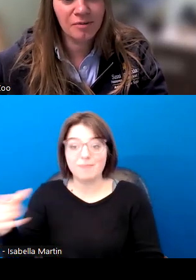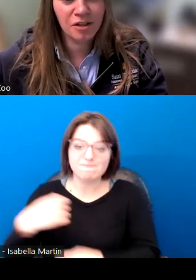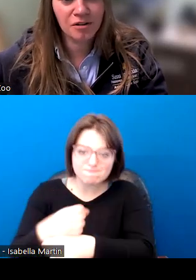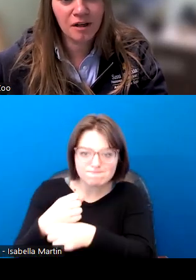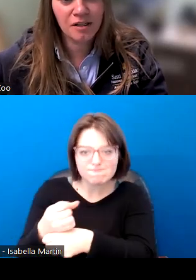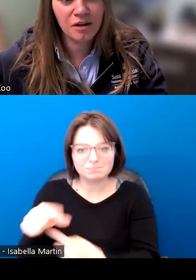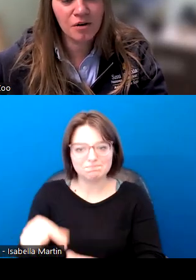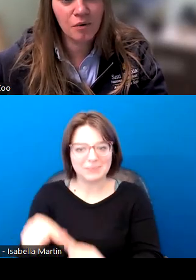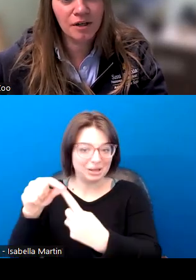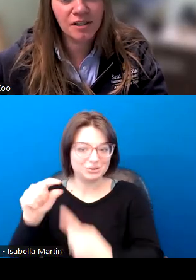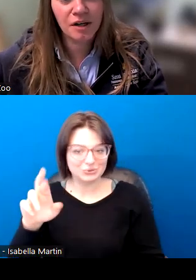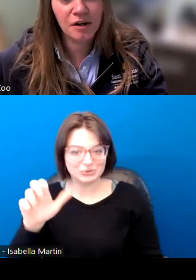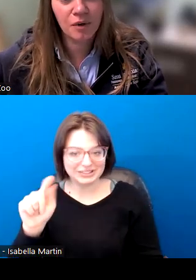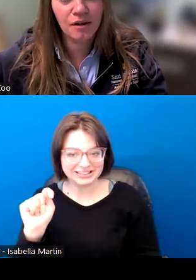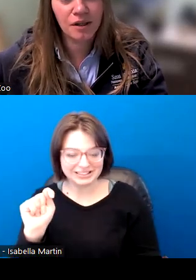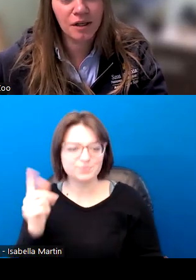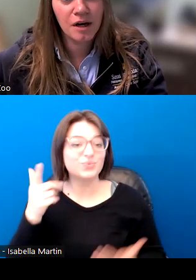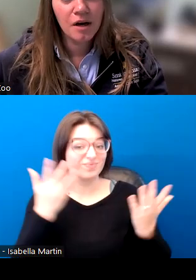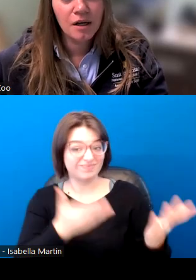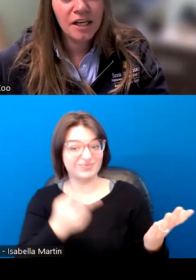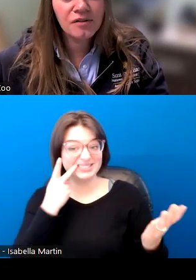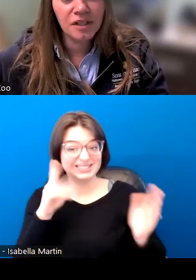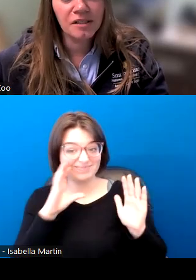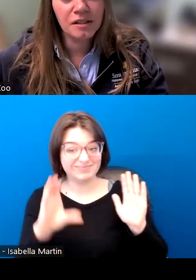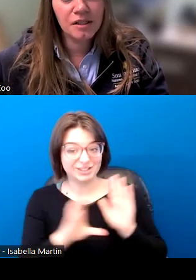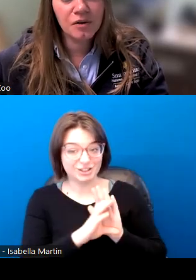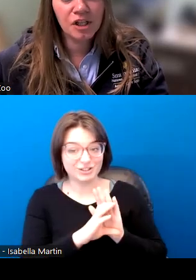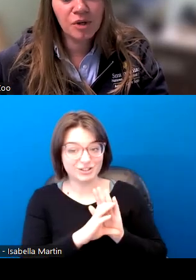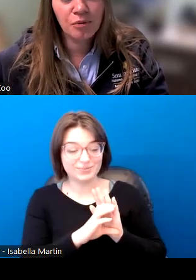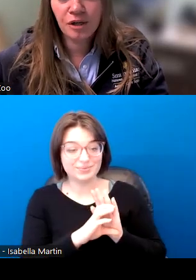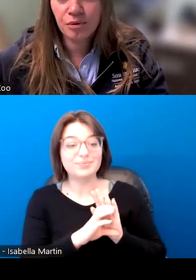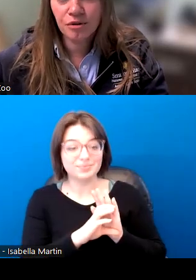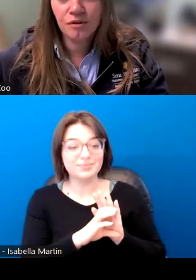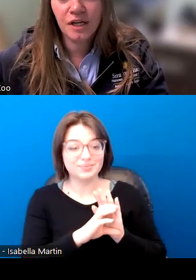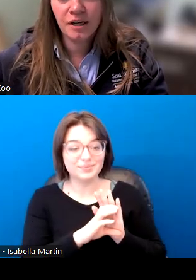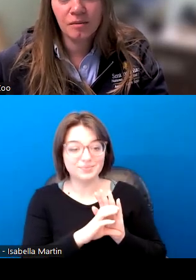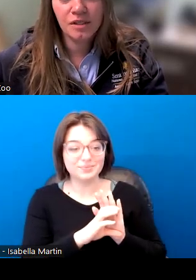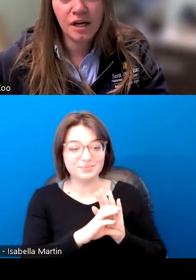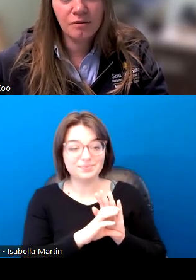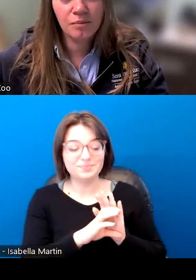special and so what you're seeing with the each of these is going to be pre-approved items that